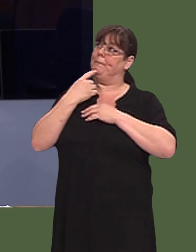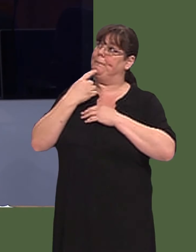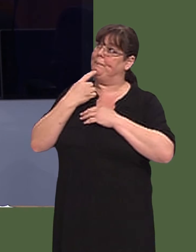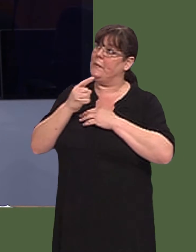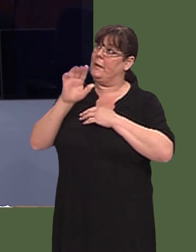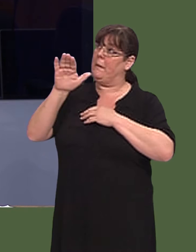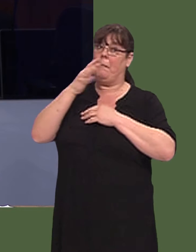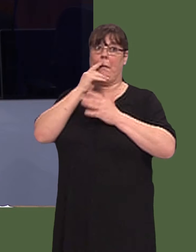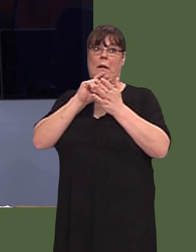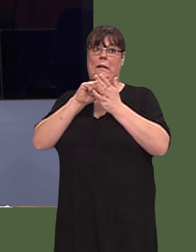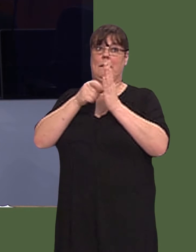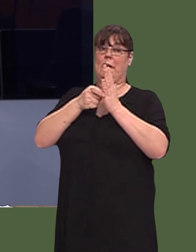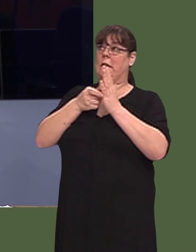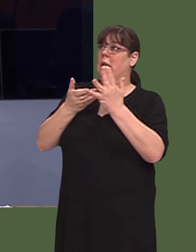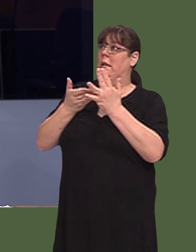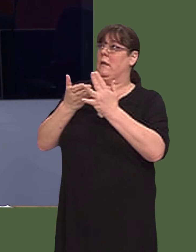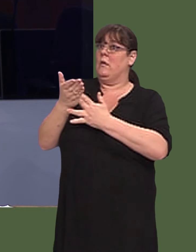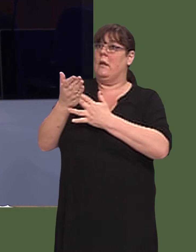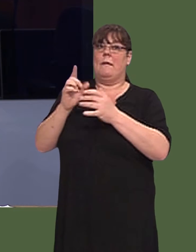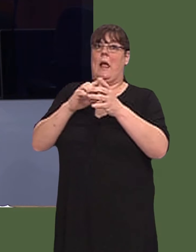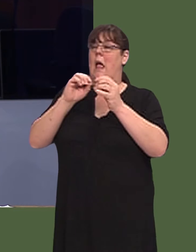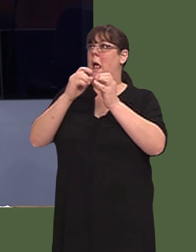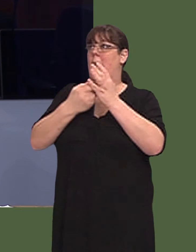for people with disabilities at Abergavenny station.